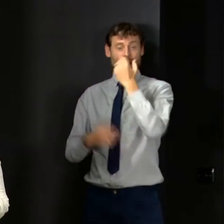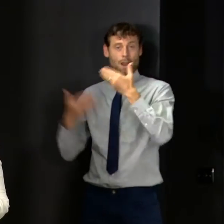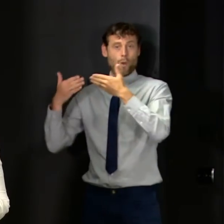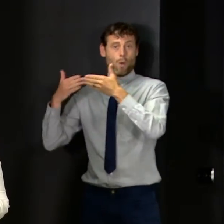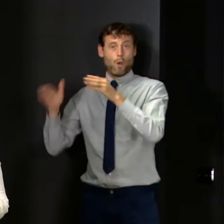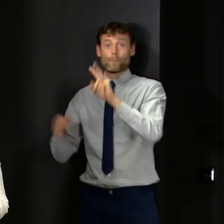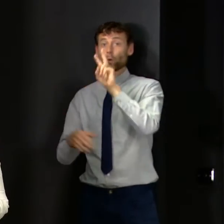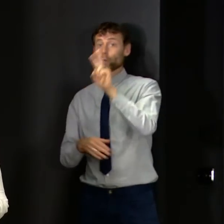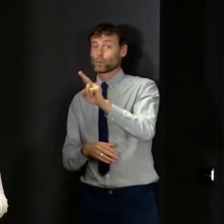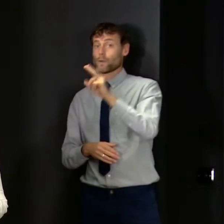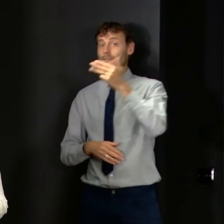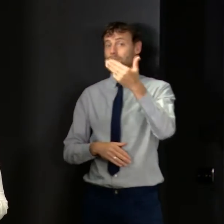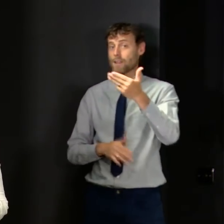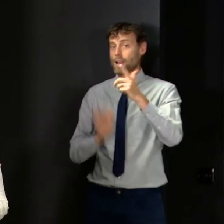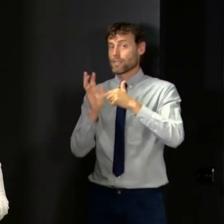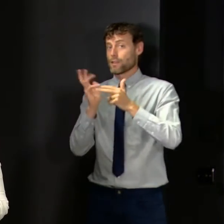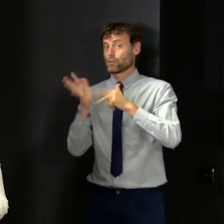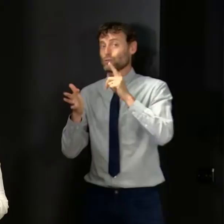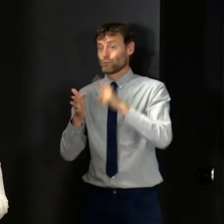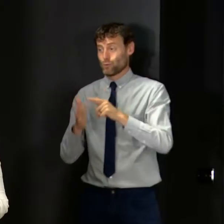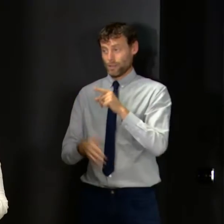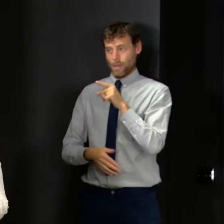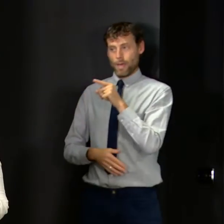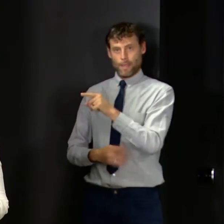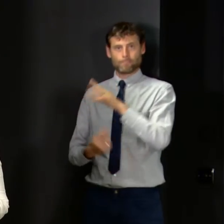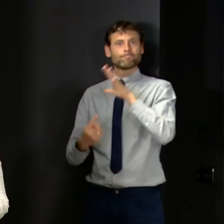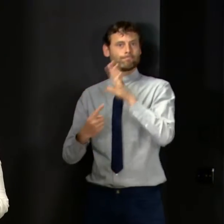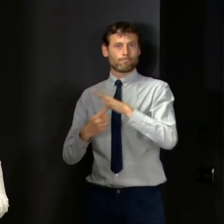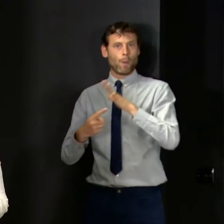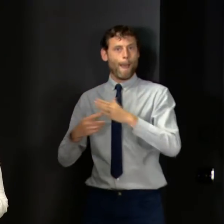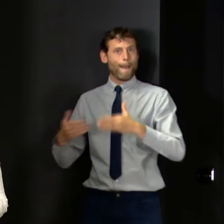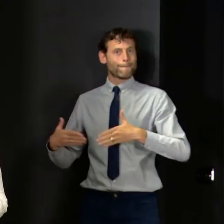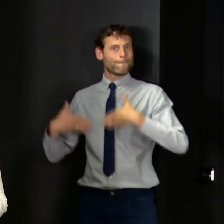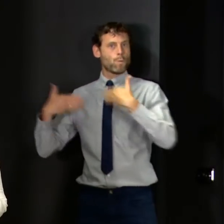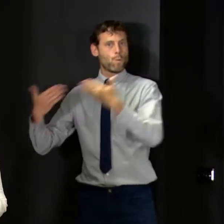which will be another significant step as we move to restart the Scottish